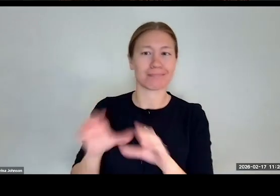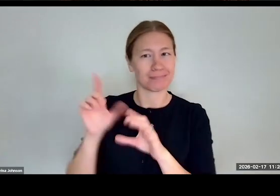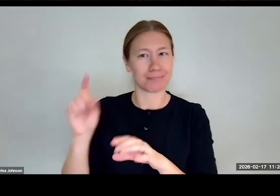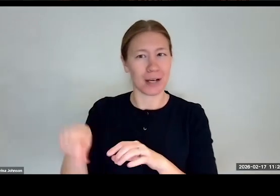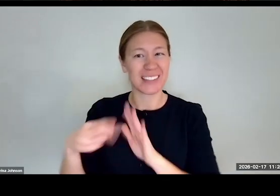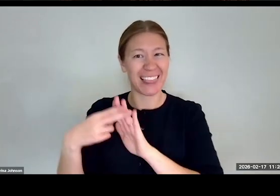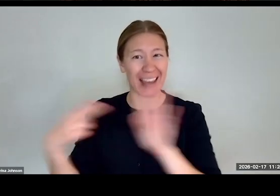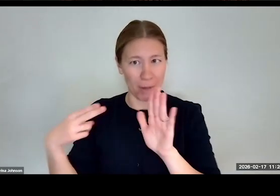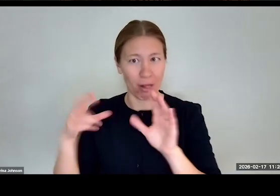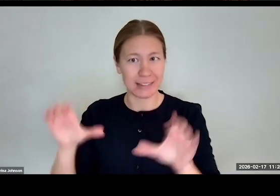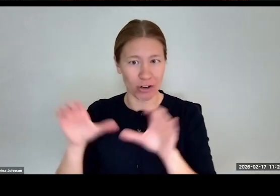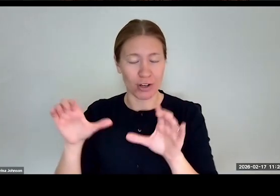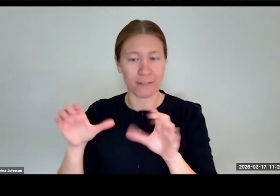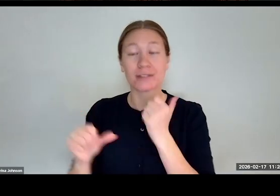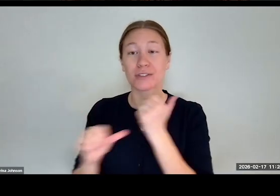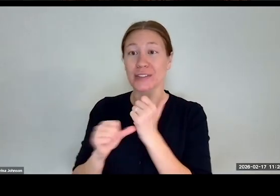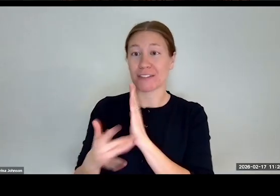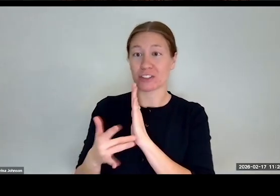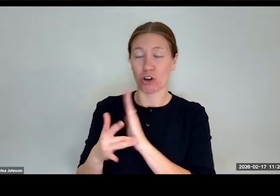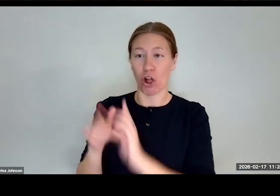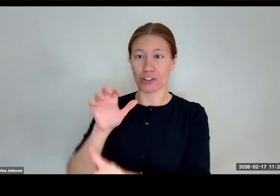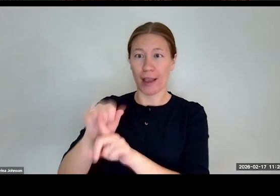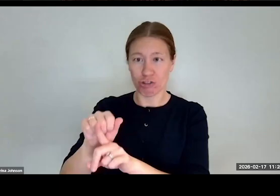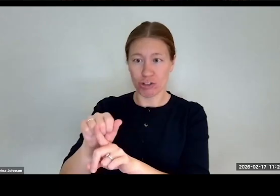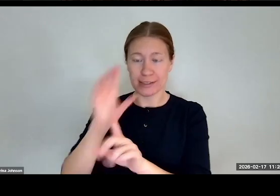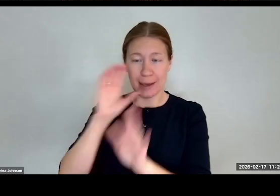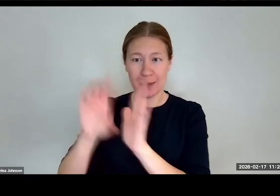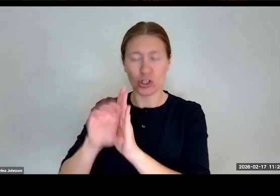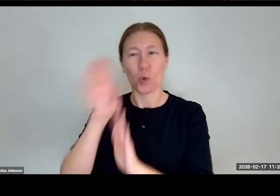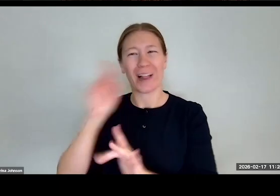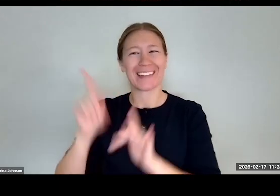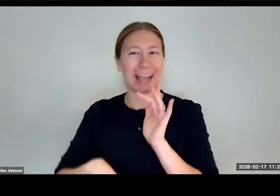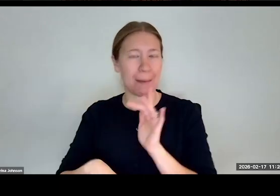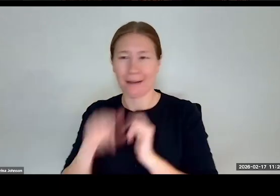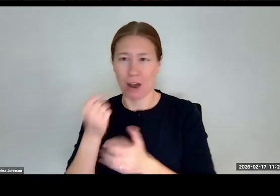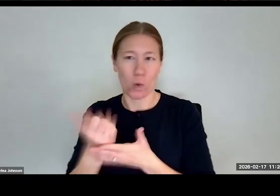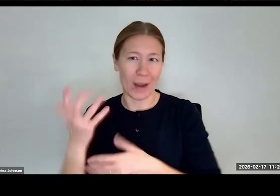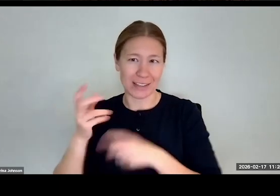that when assistive technology is encountering them, it's skips over them and doesn't waste user time announcing things like